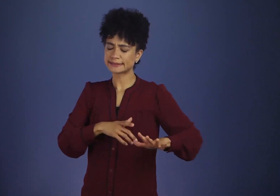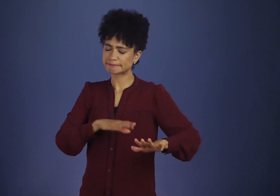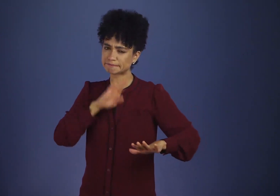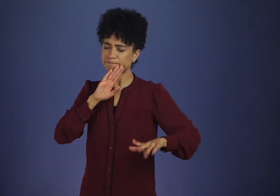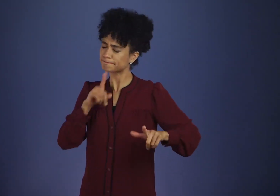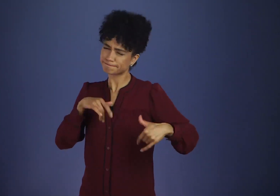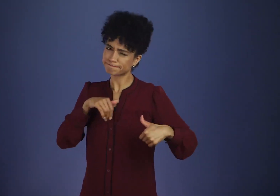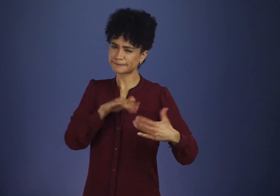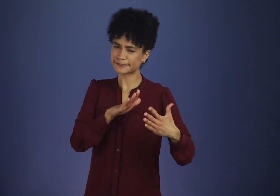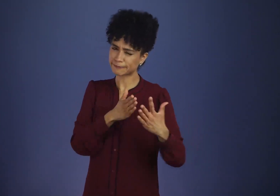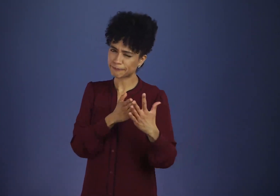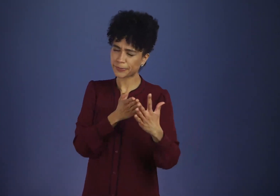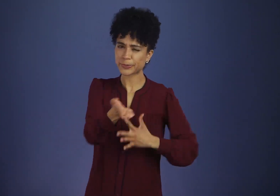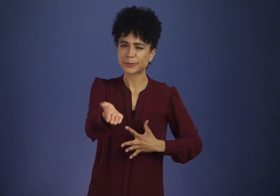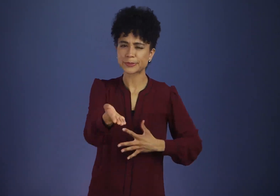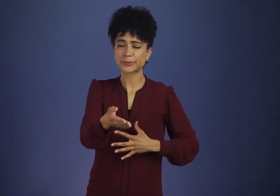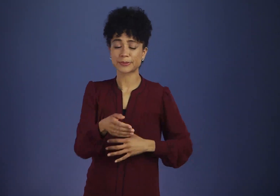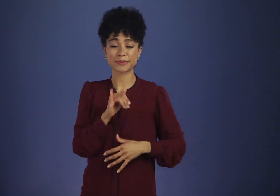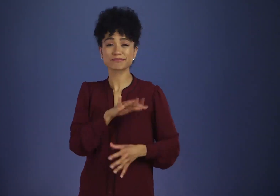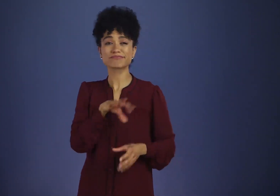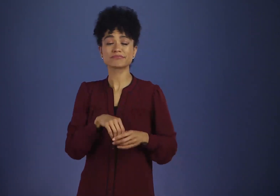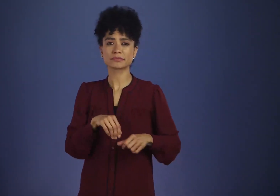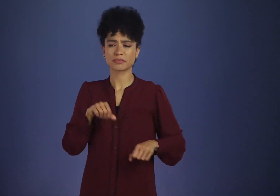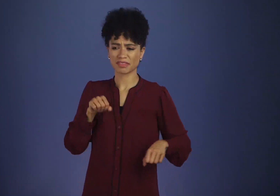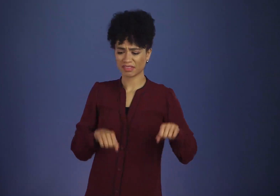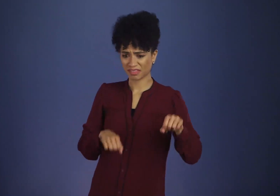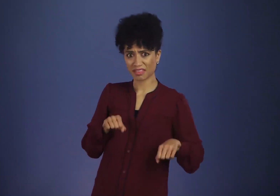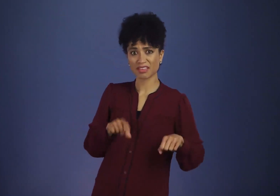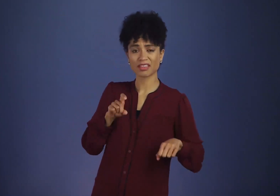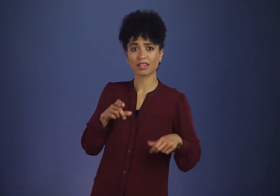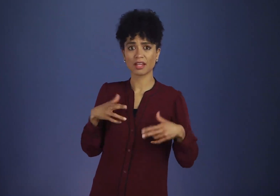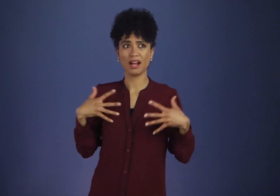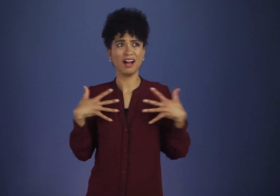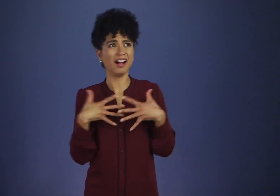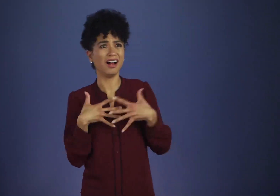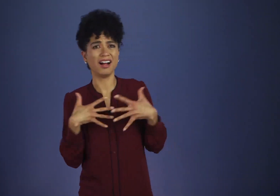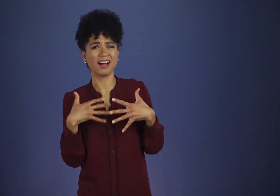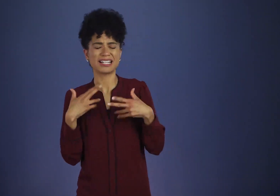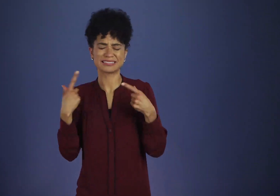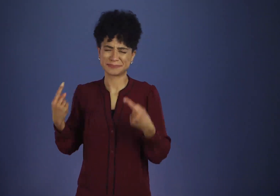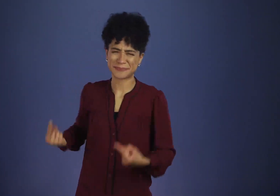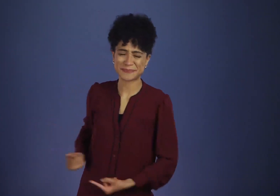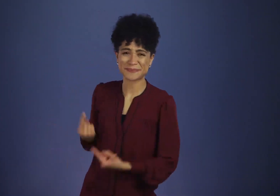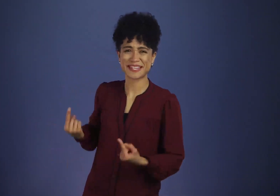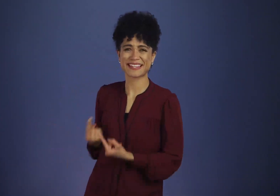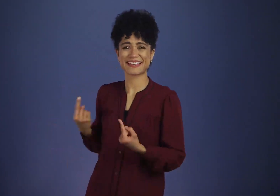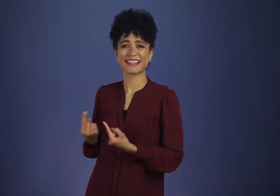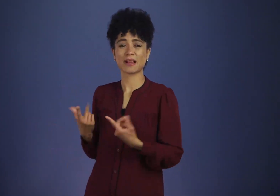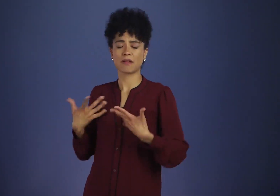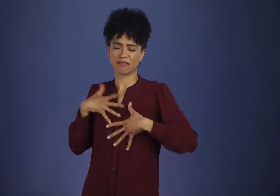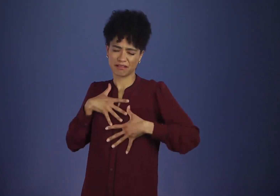every test of uncertainty, pain, fear, and despair, and even the death of one.